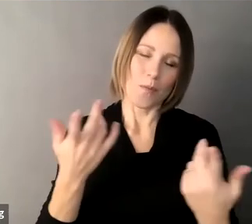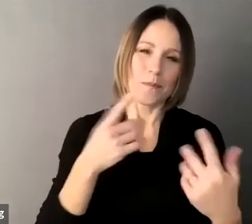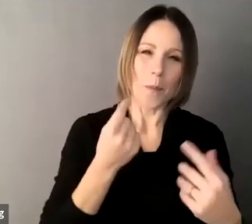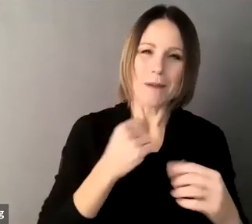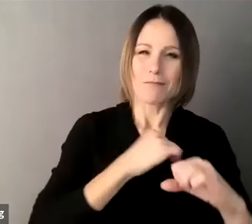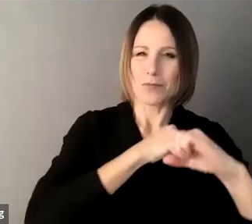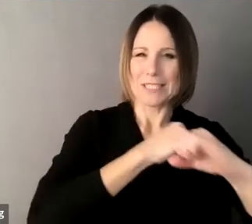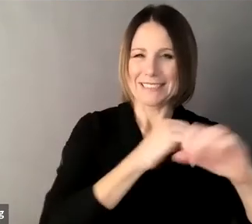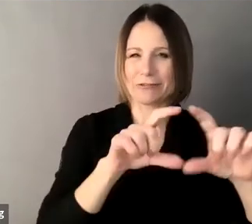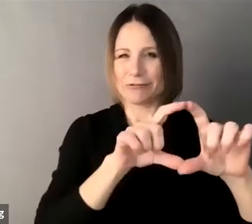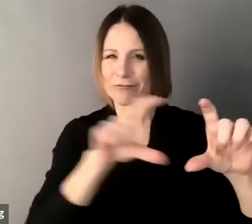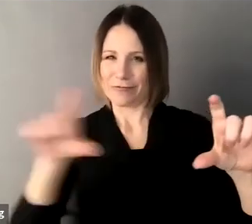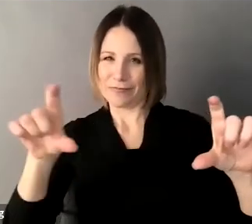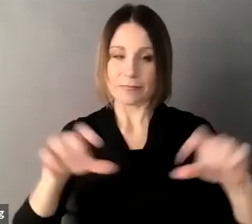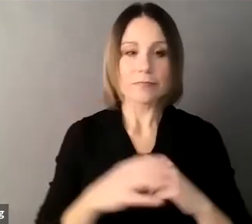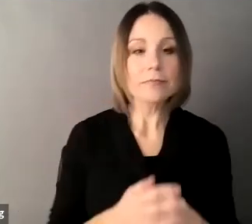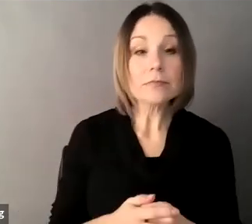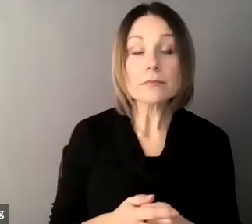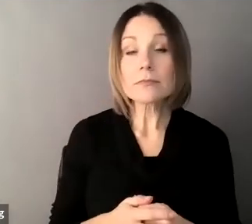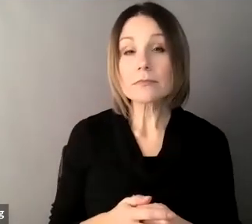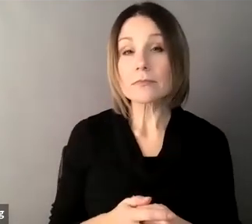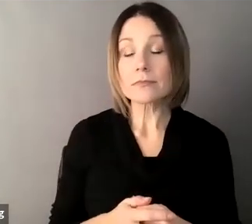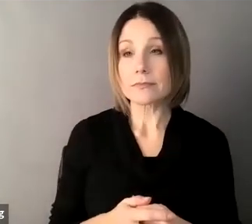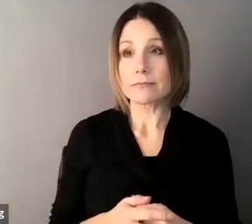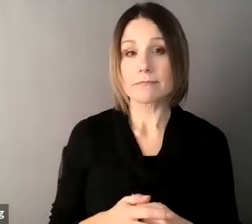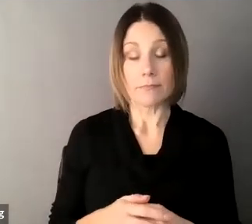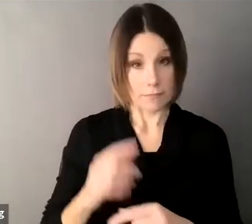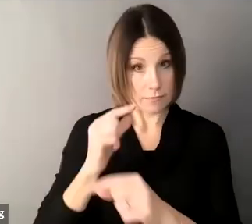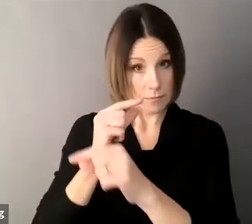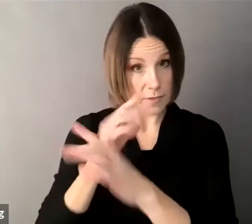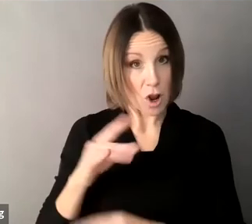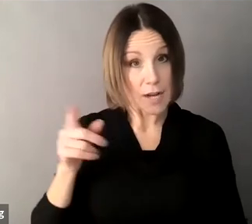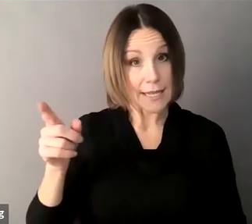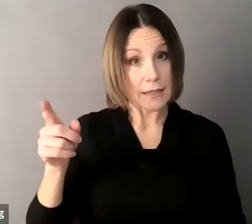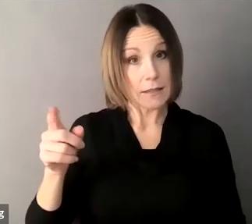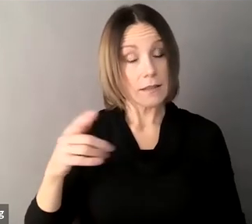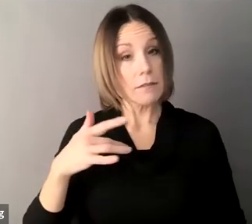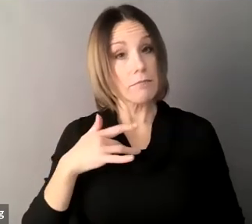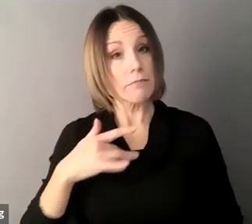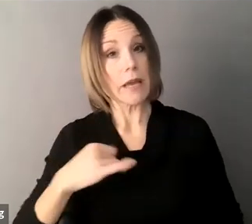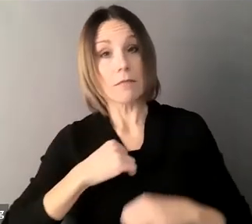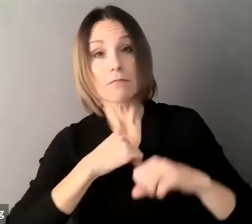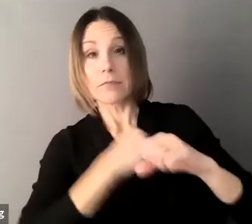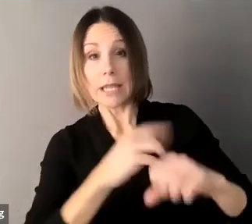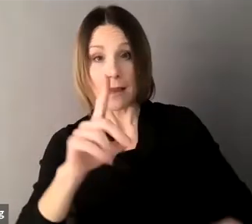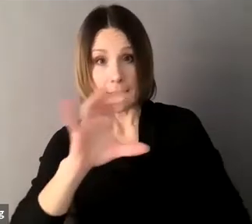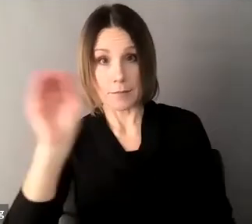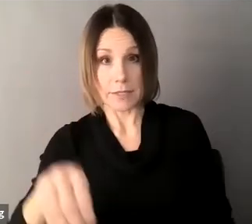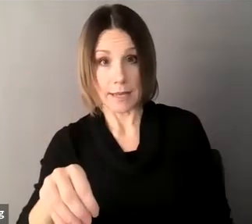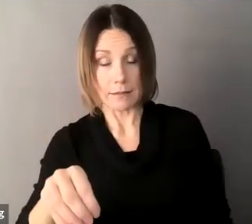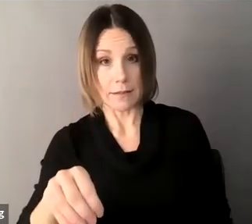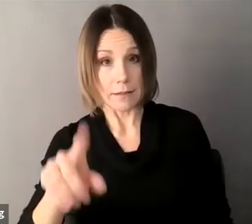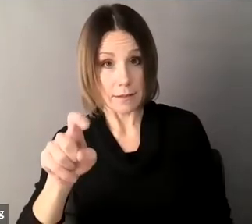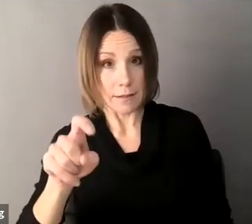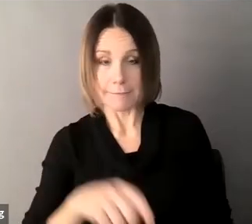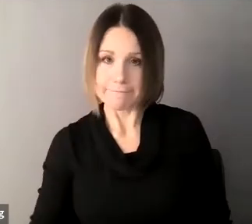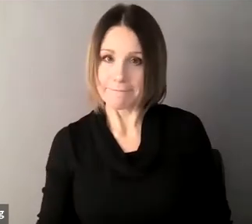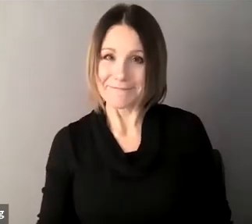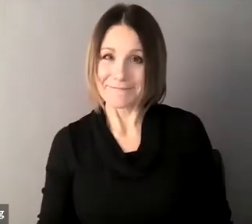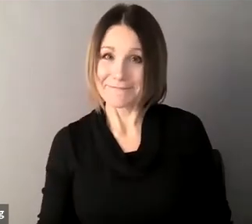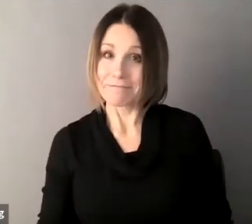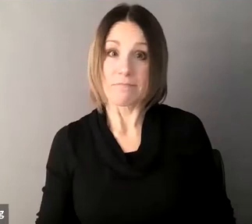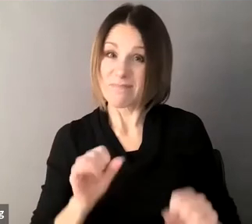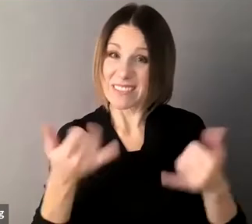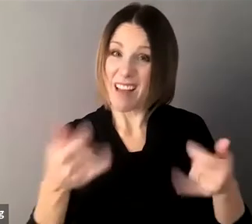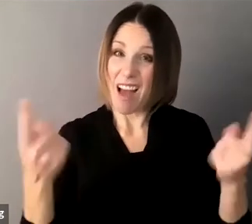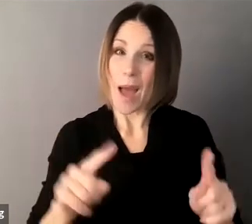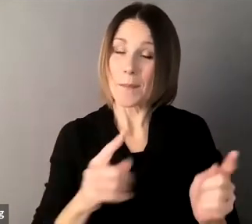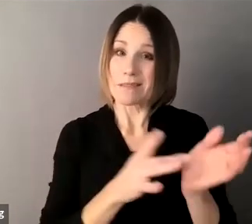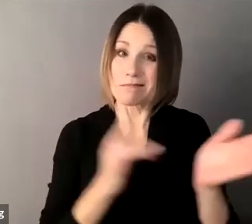that abuse neglect and exploitation would happen supporting decision-making has protection against